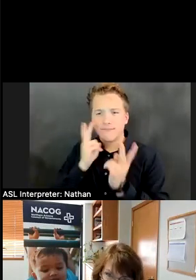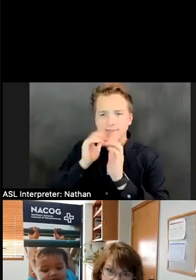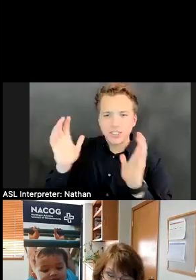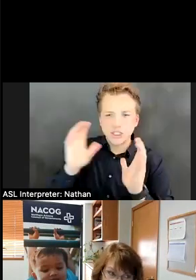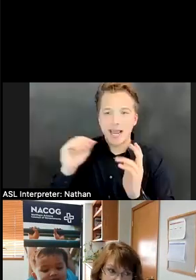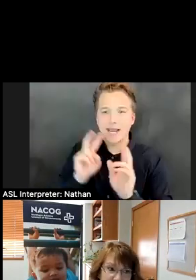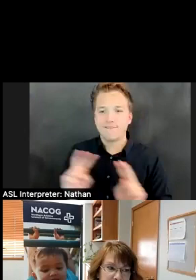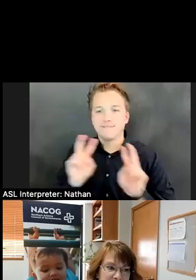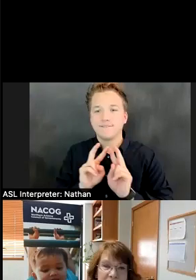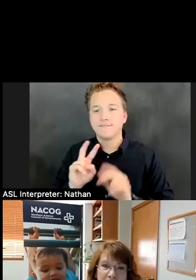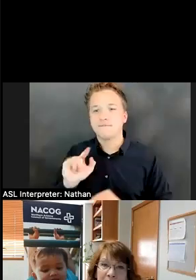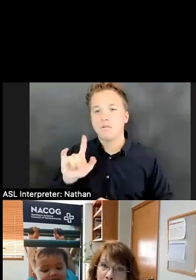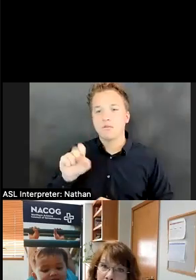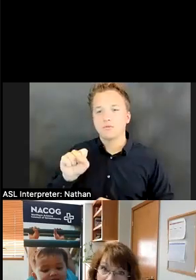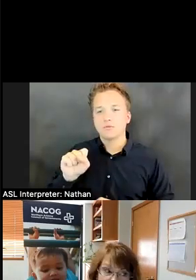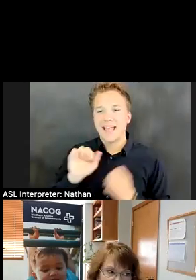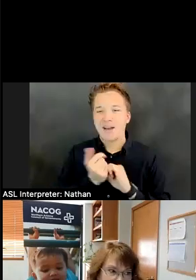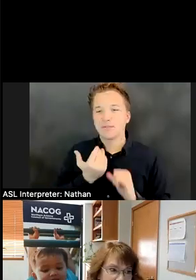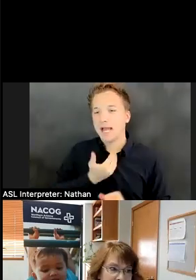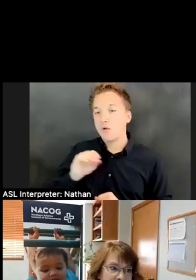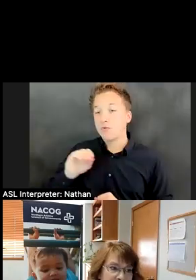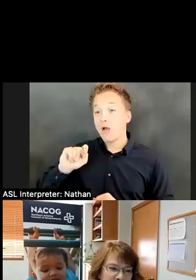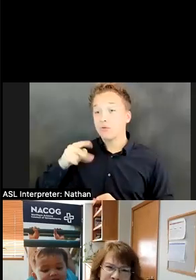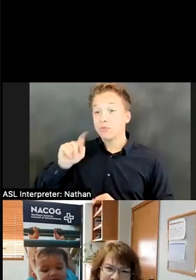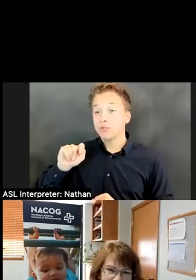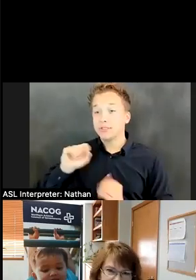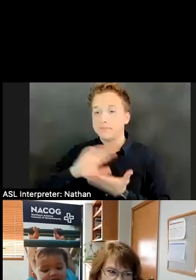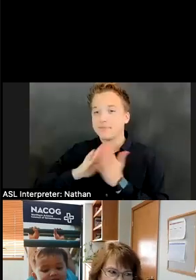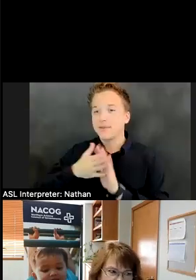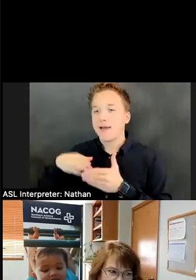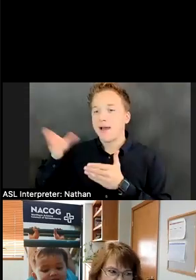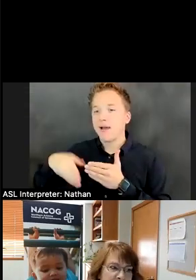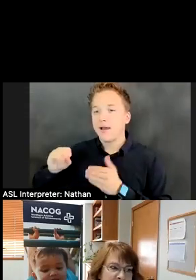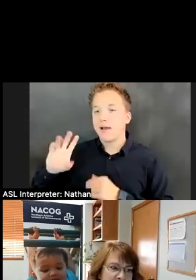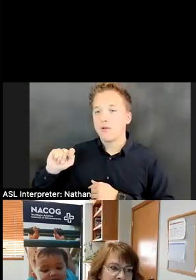How do our outputs become our outcomes? Are we asking the right questions?